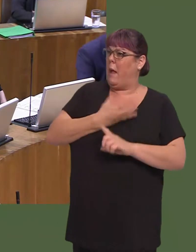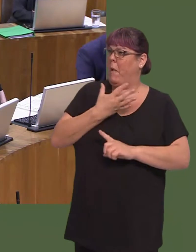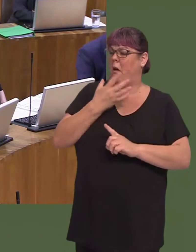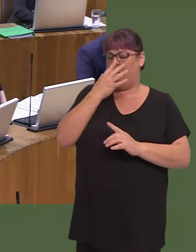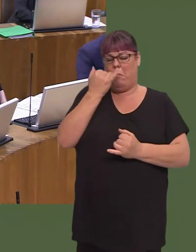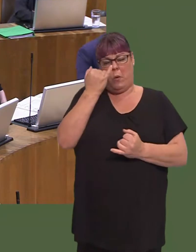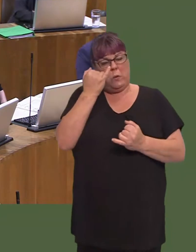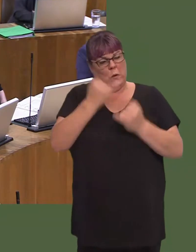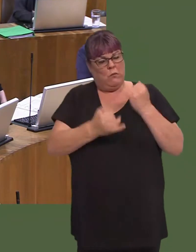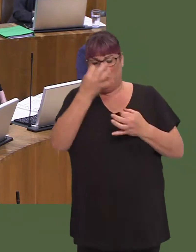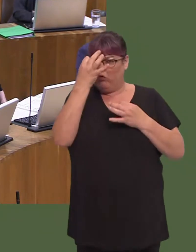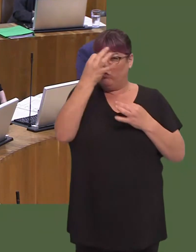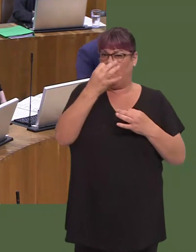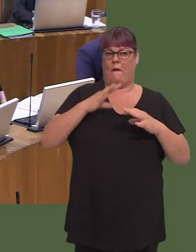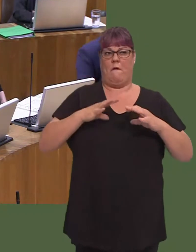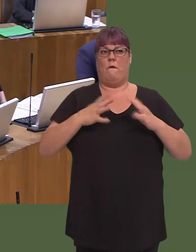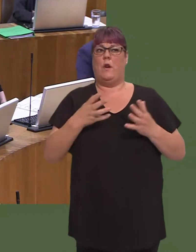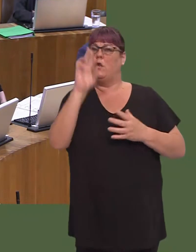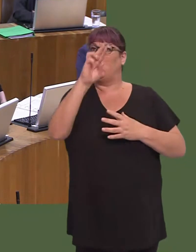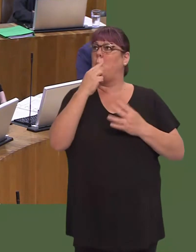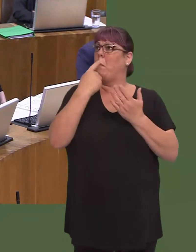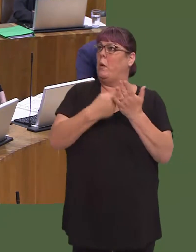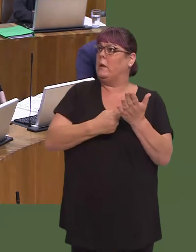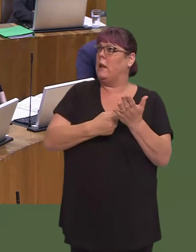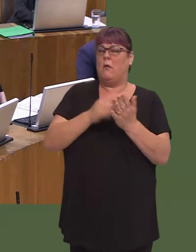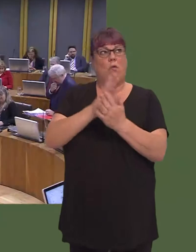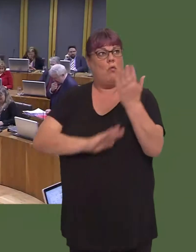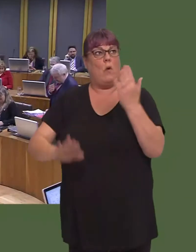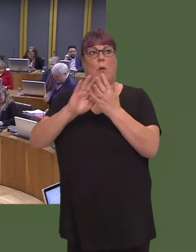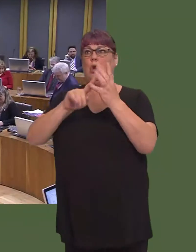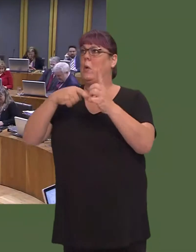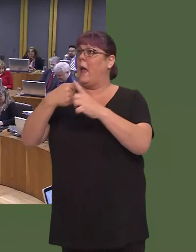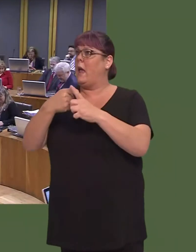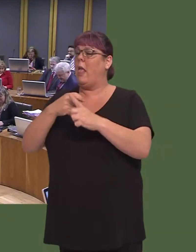given to him by the leader of UKIP. He is somebody who holds Government to account